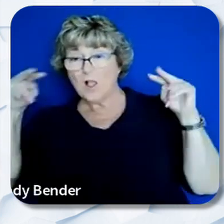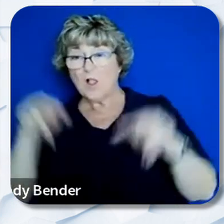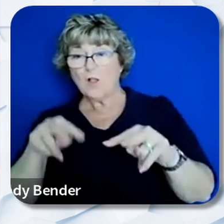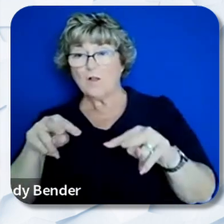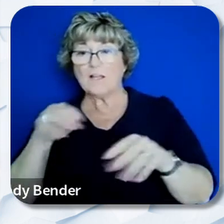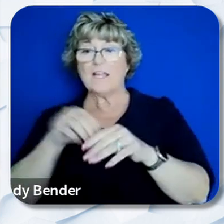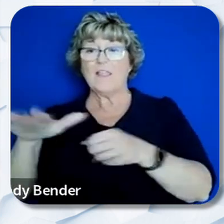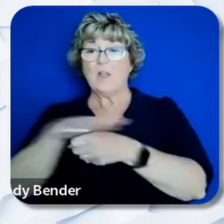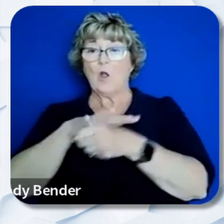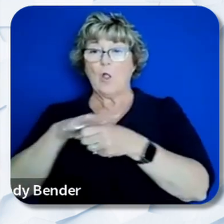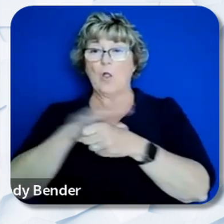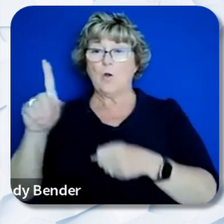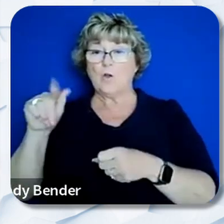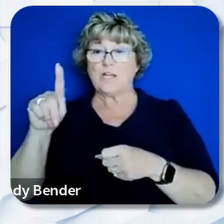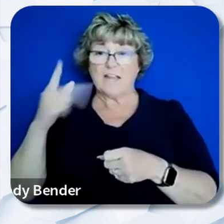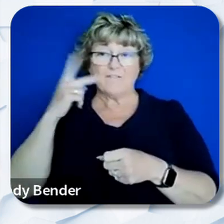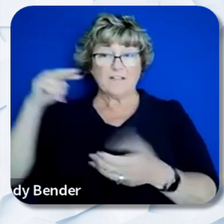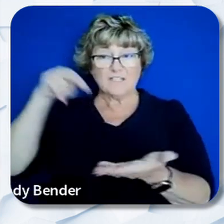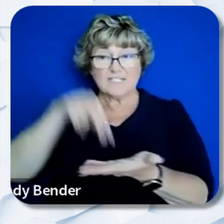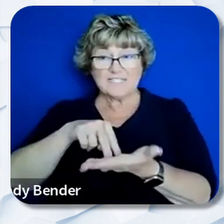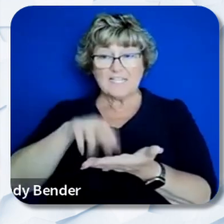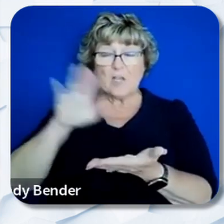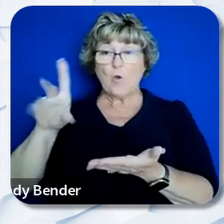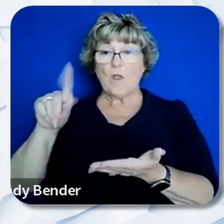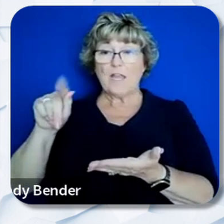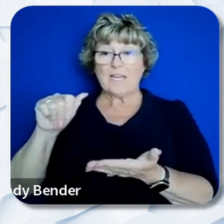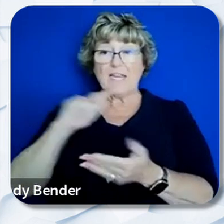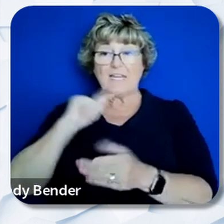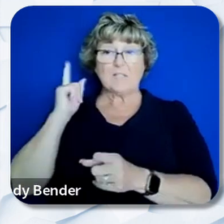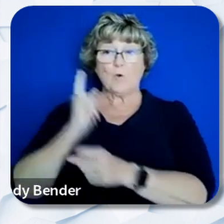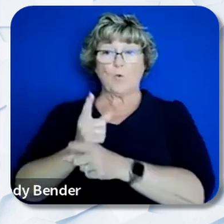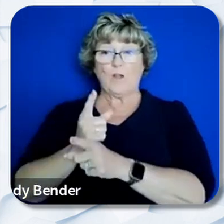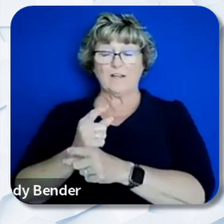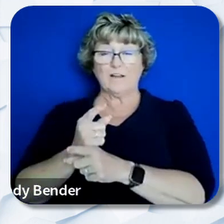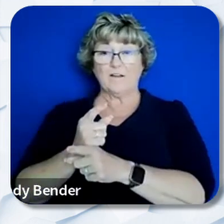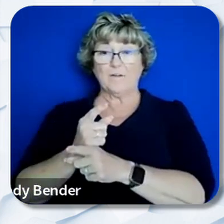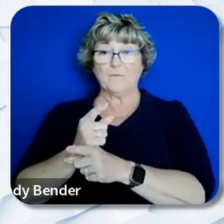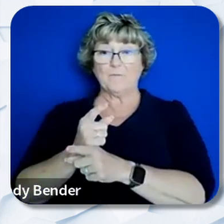data. And if you see within your local data that your data is correct, and that no students